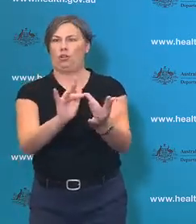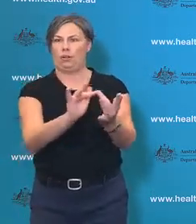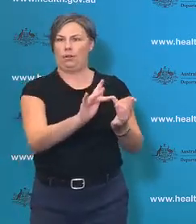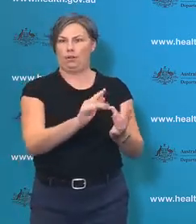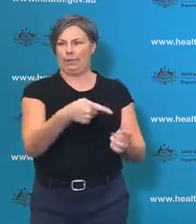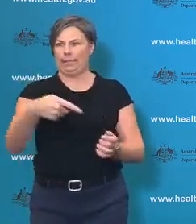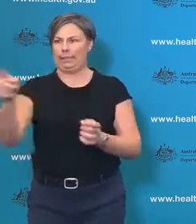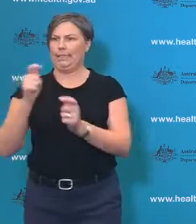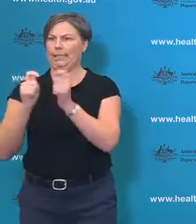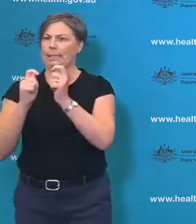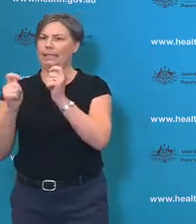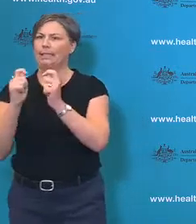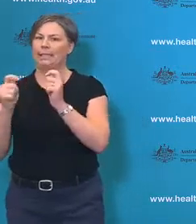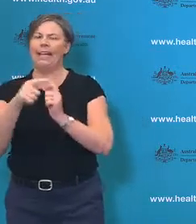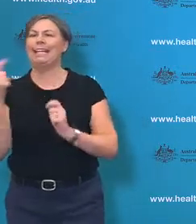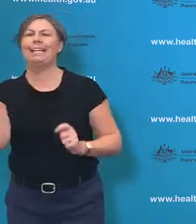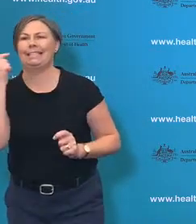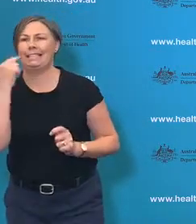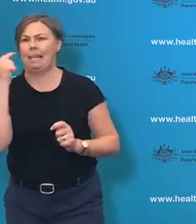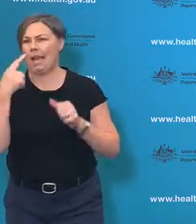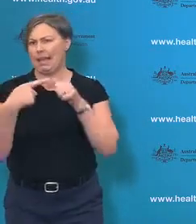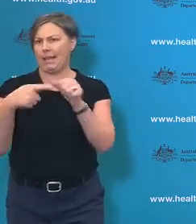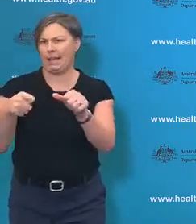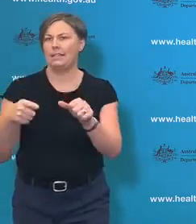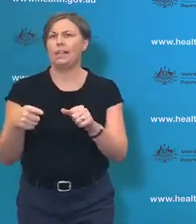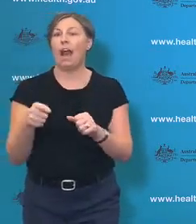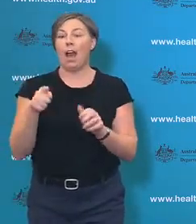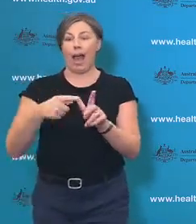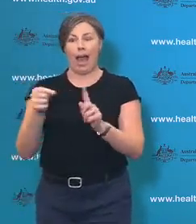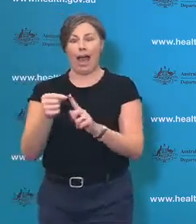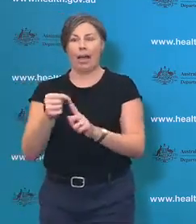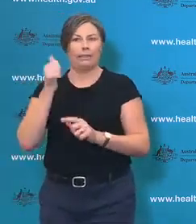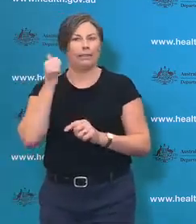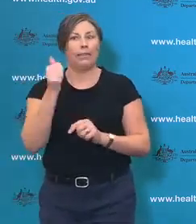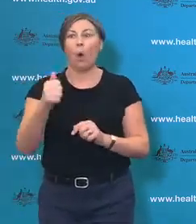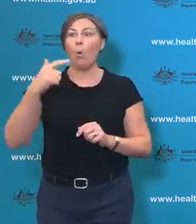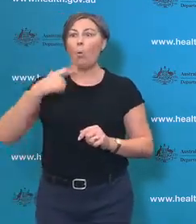knows our contacts. As I say, the great utility of the app comes when people are